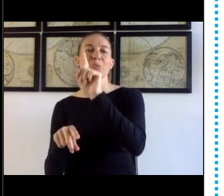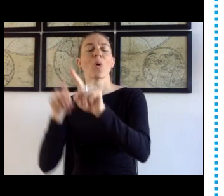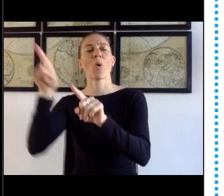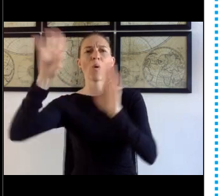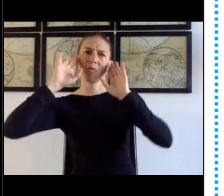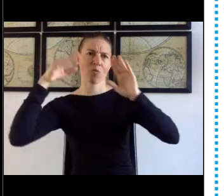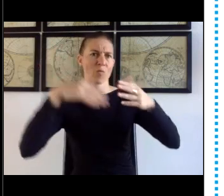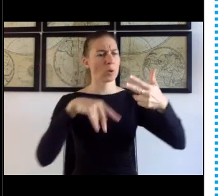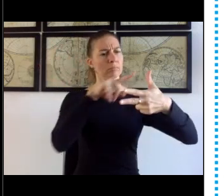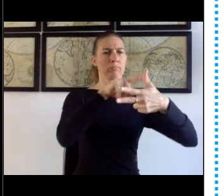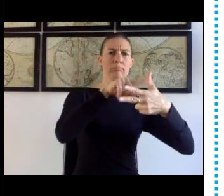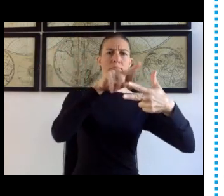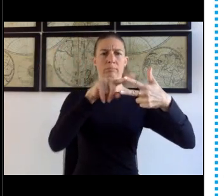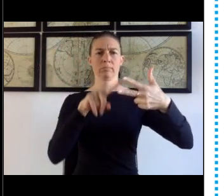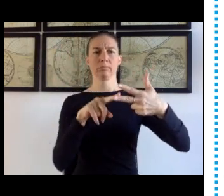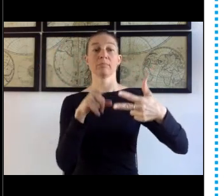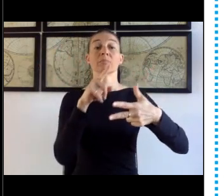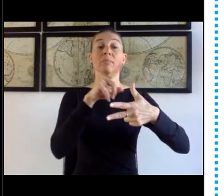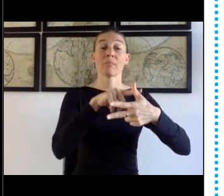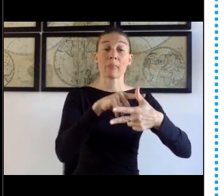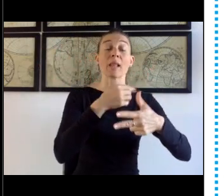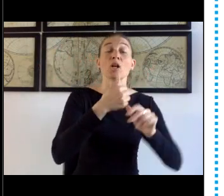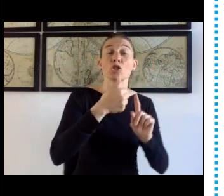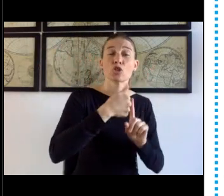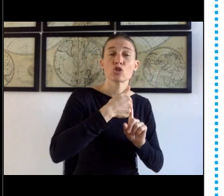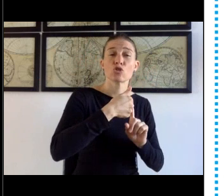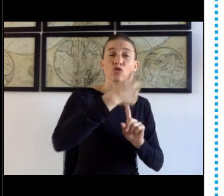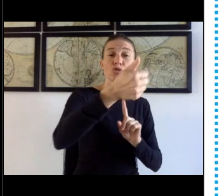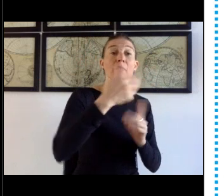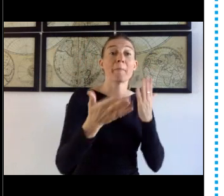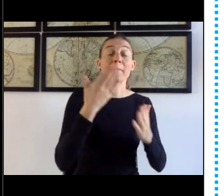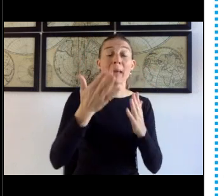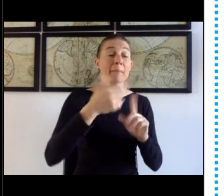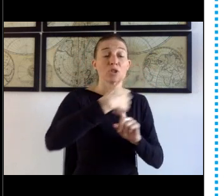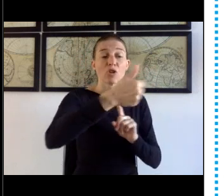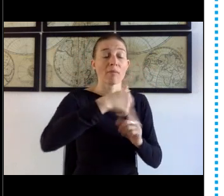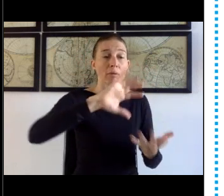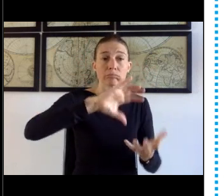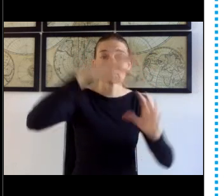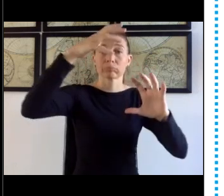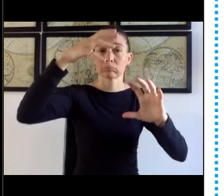There will be one on travel disruption if there are force majeure events,